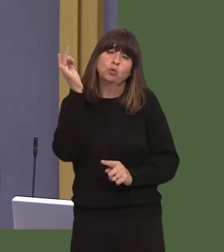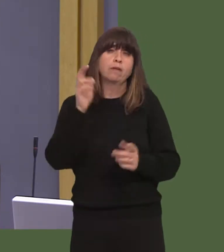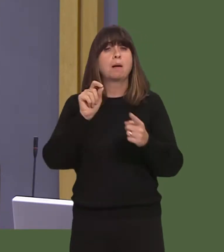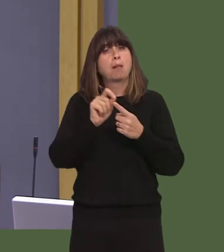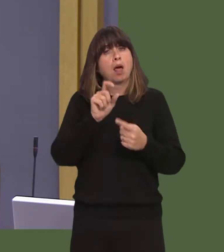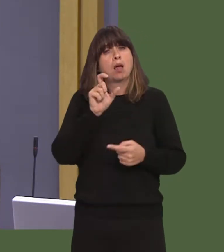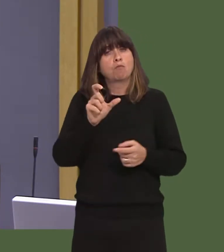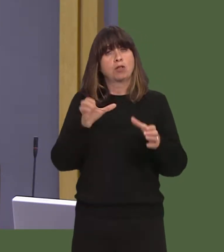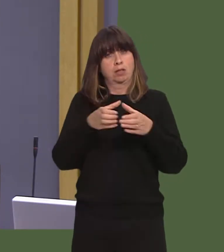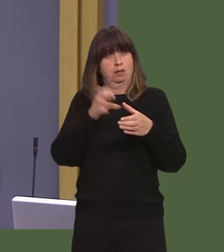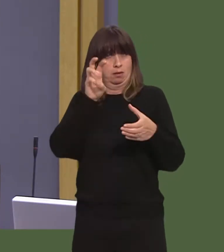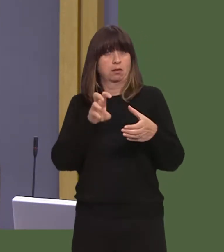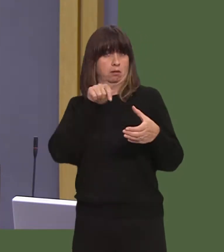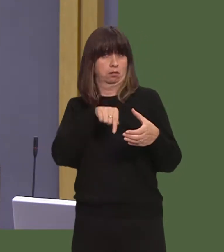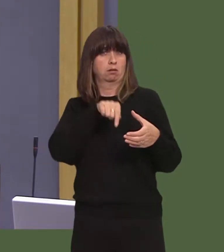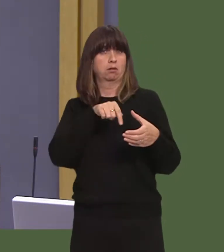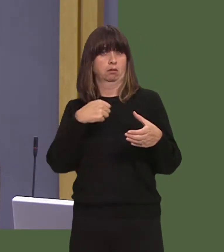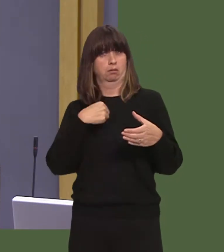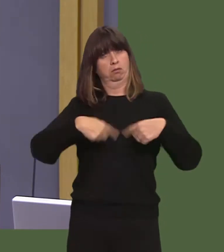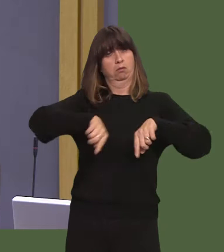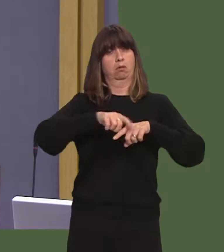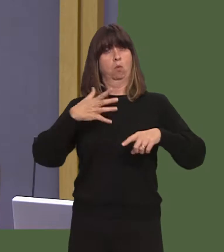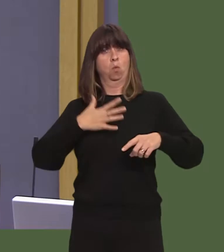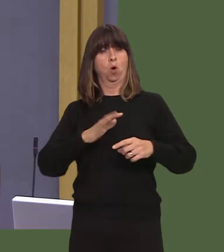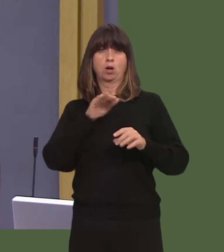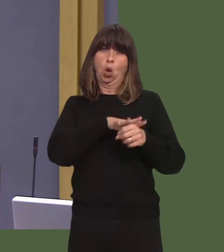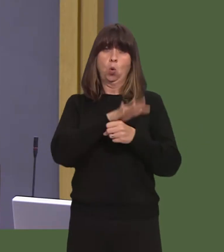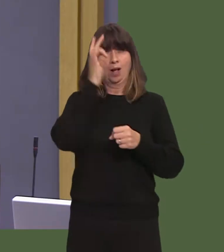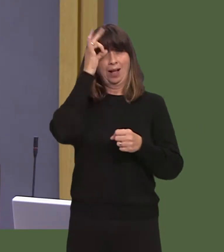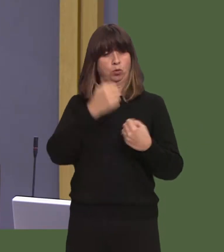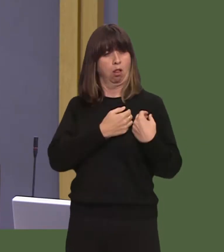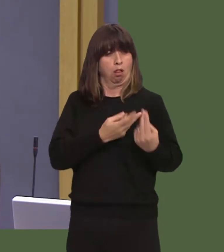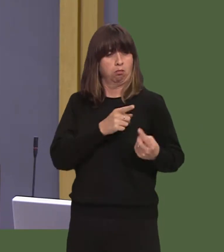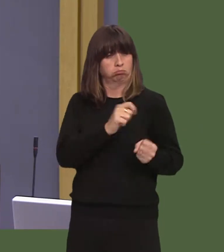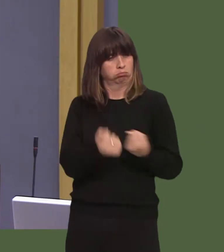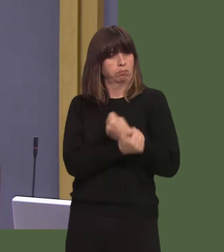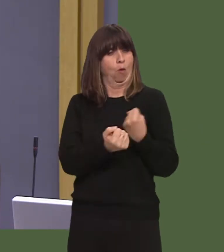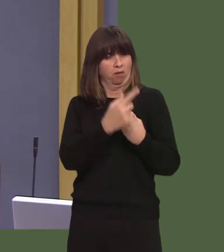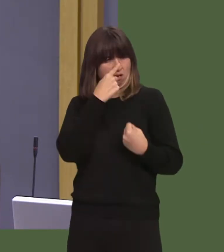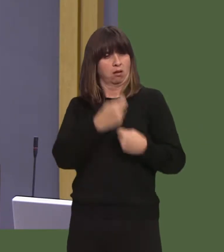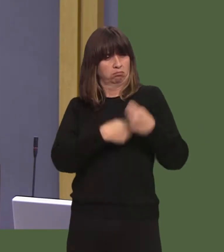wants to give far more power to local councils so that they can arrange appropriate services,